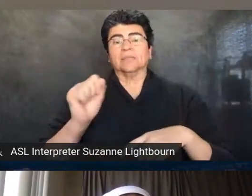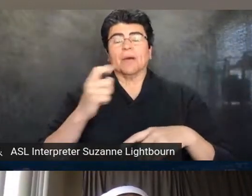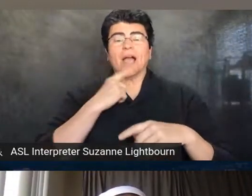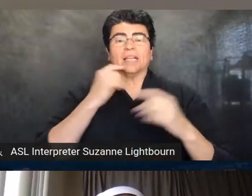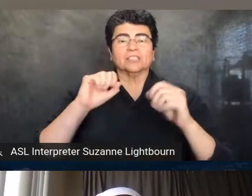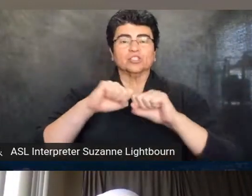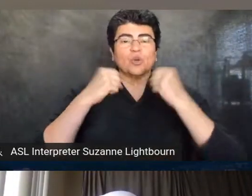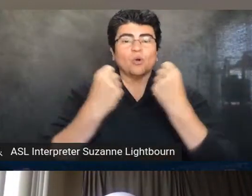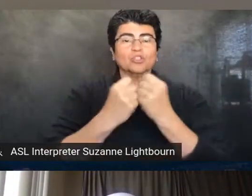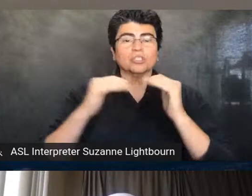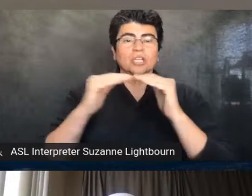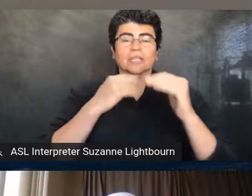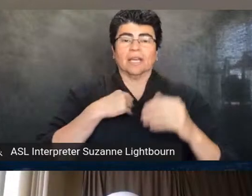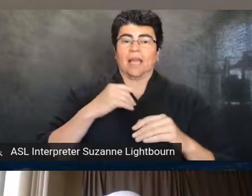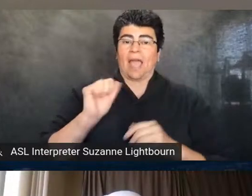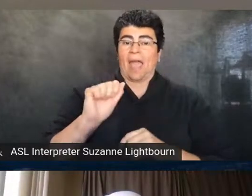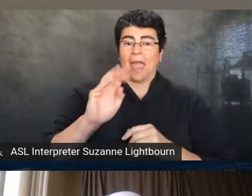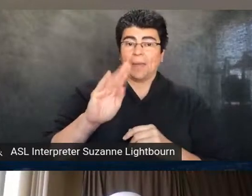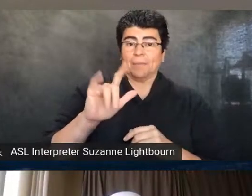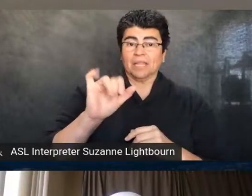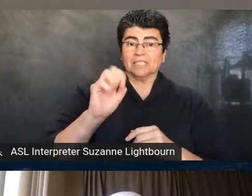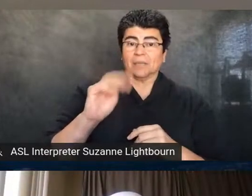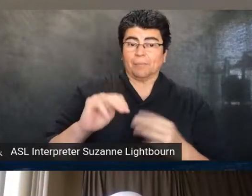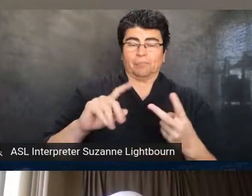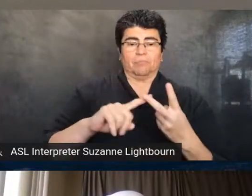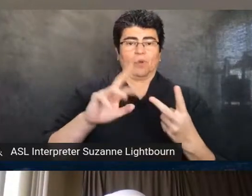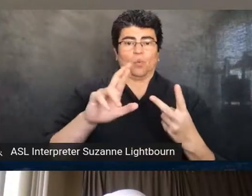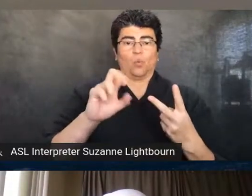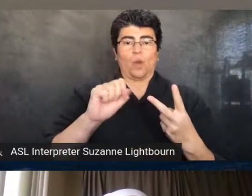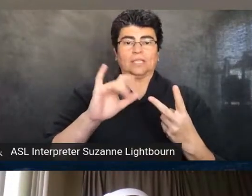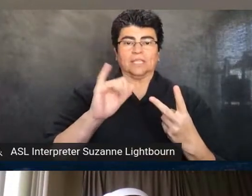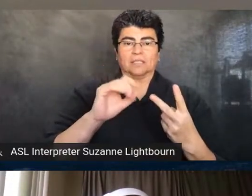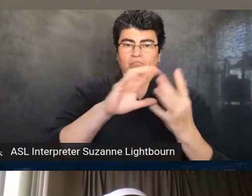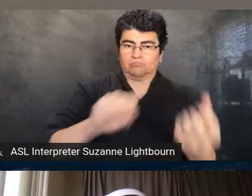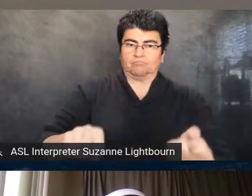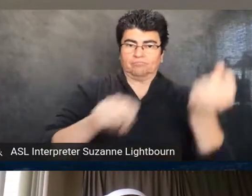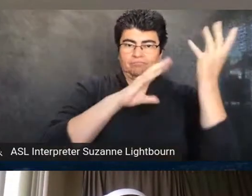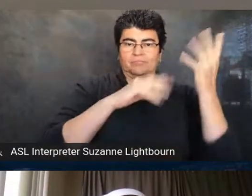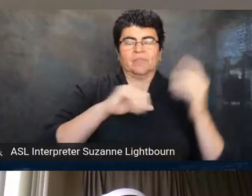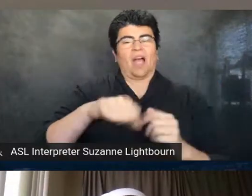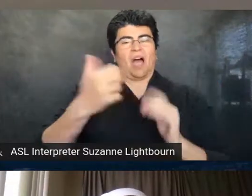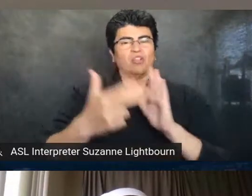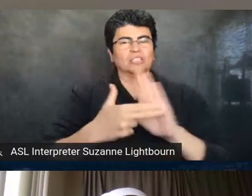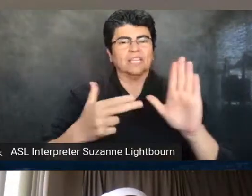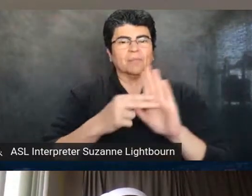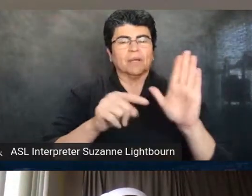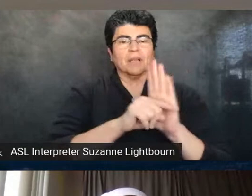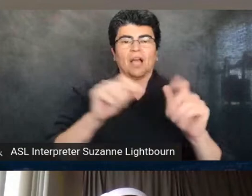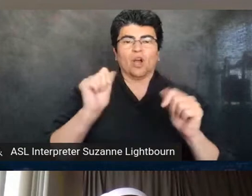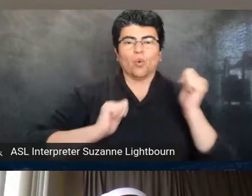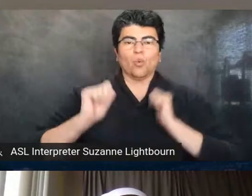eradicating ableism, racism and other enigmas through her work as an actor, solo artist, director,